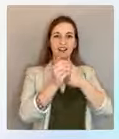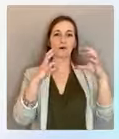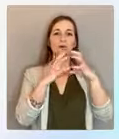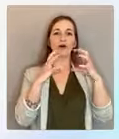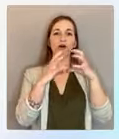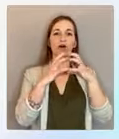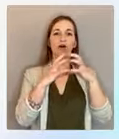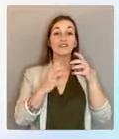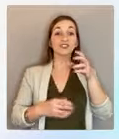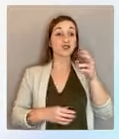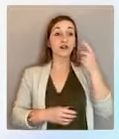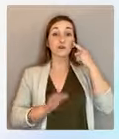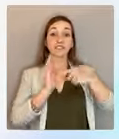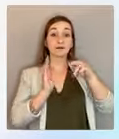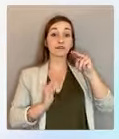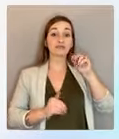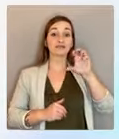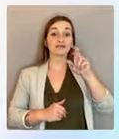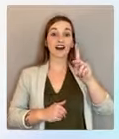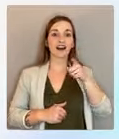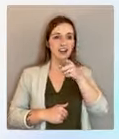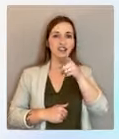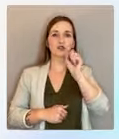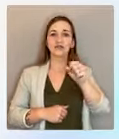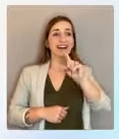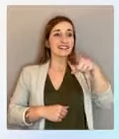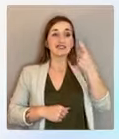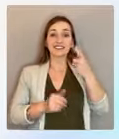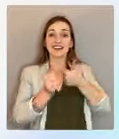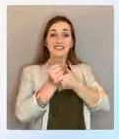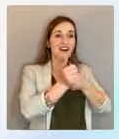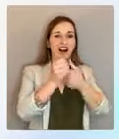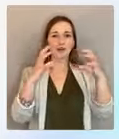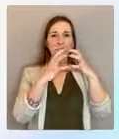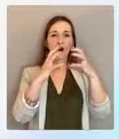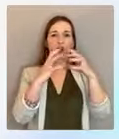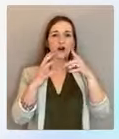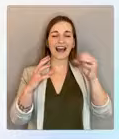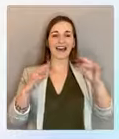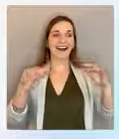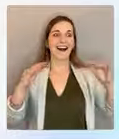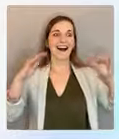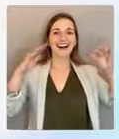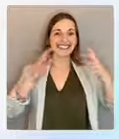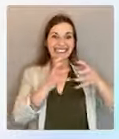you realize you don't have to look at the players. You don't even have to know that they're using a bow and arrow. You can tell where the suspense